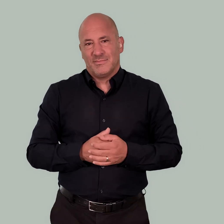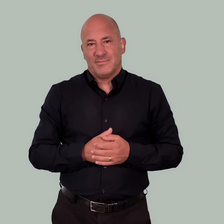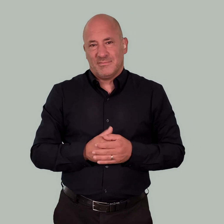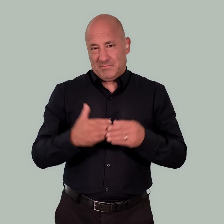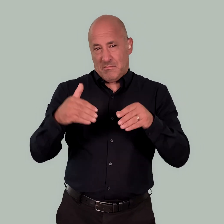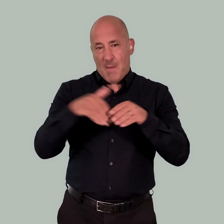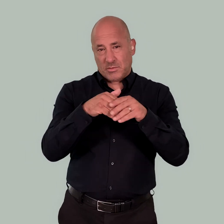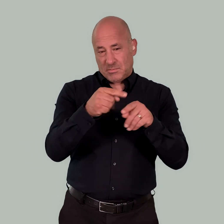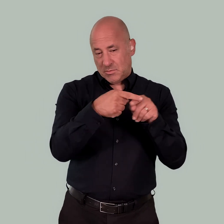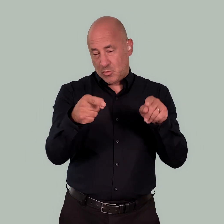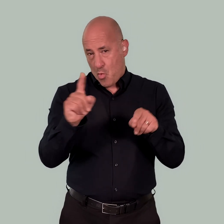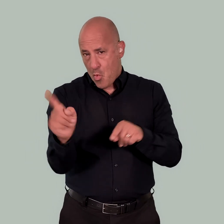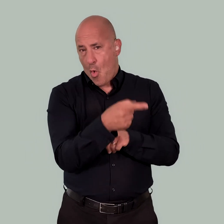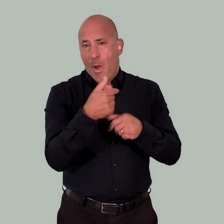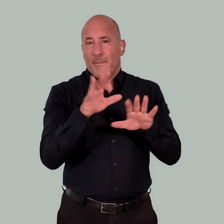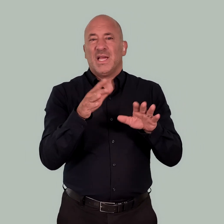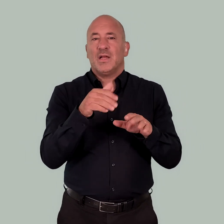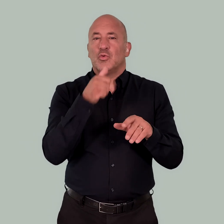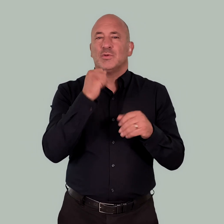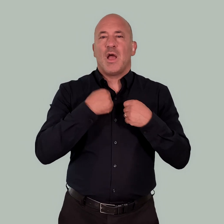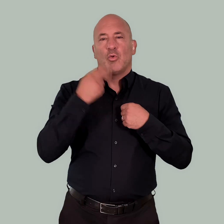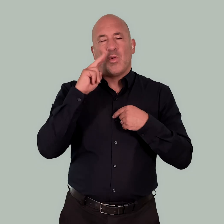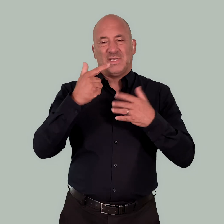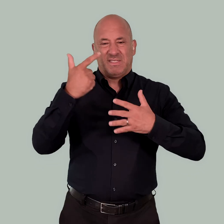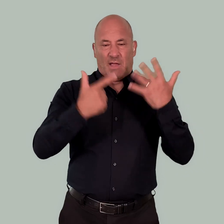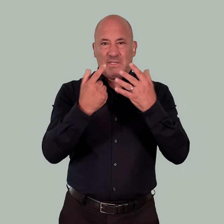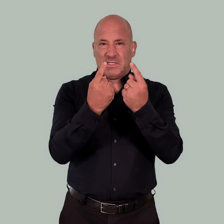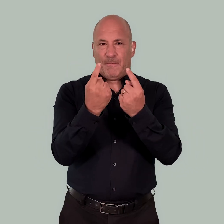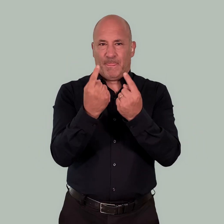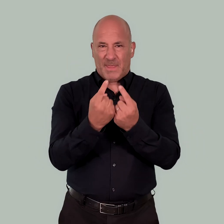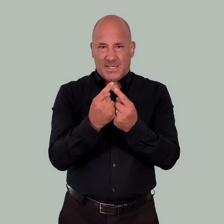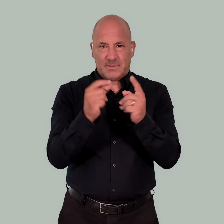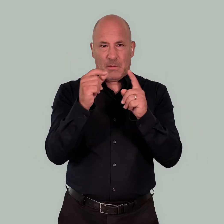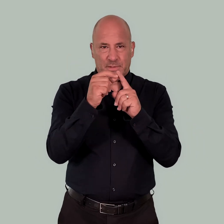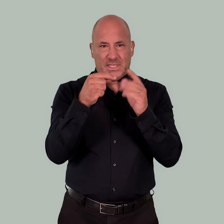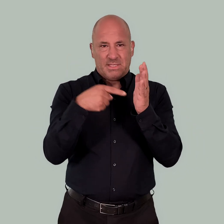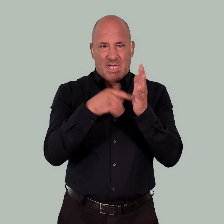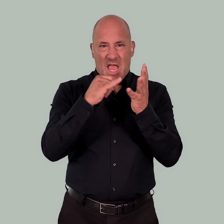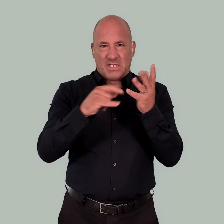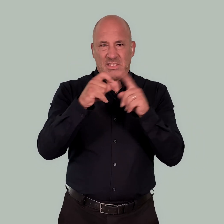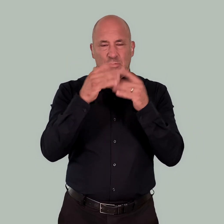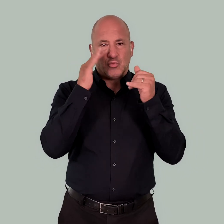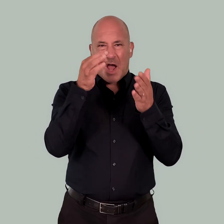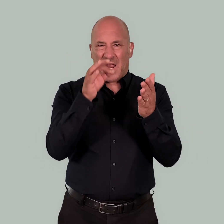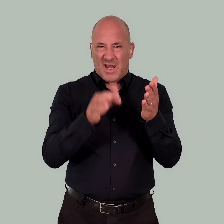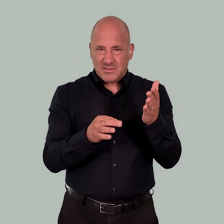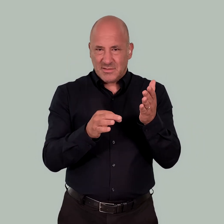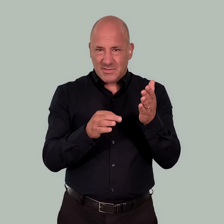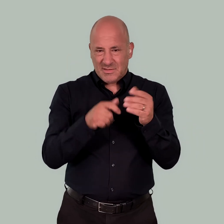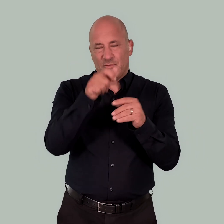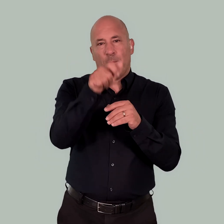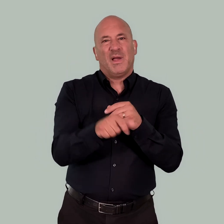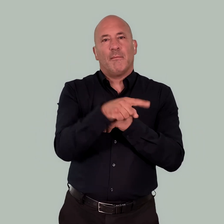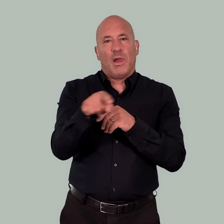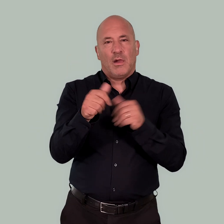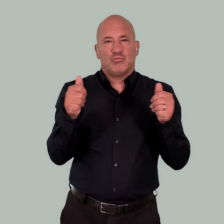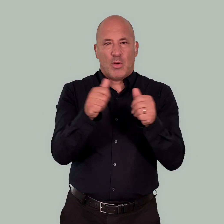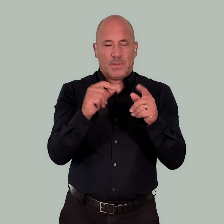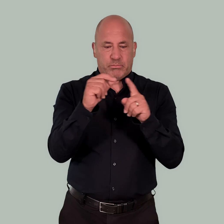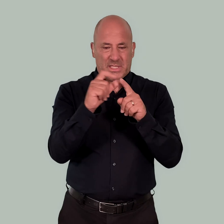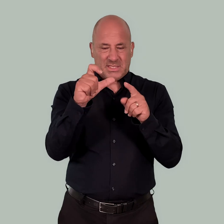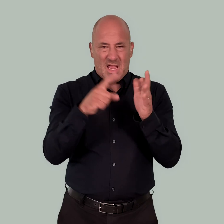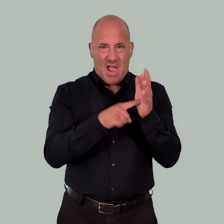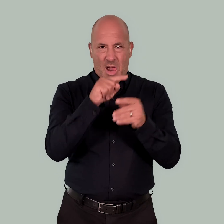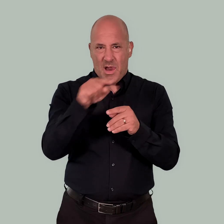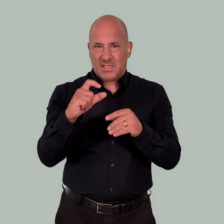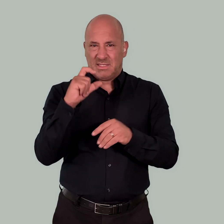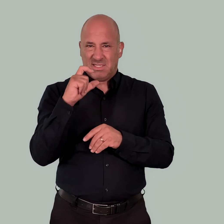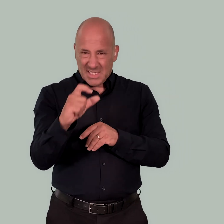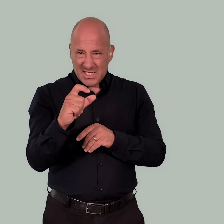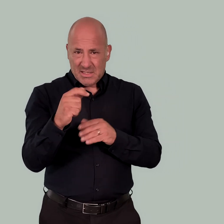(Footnote 17 - All participants completed the 17-item PTSD Checklist - Civilian (PCL-C)